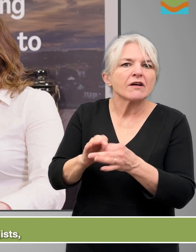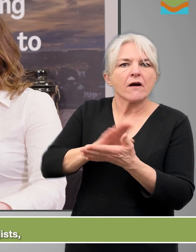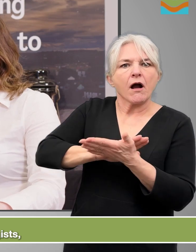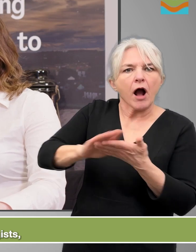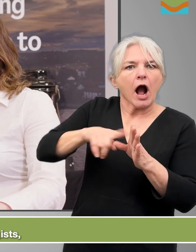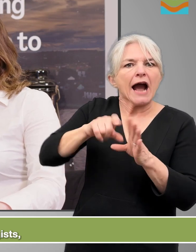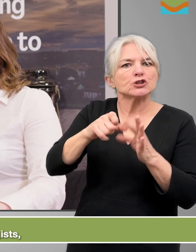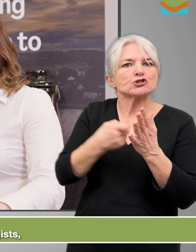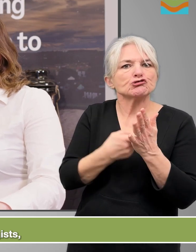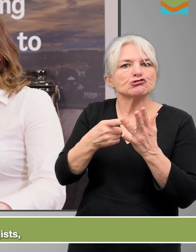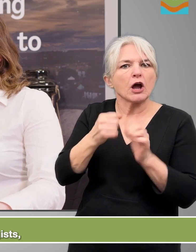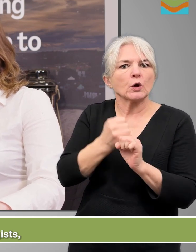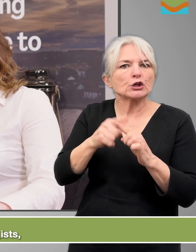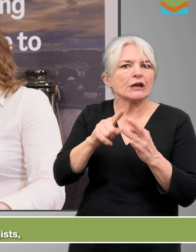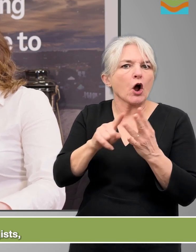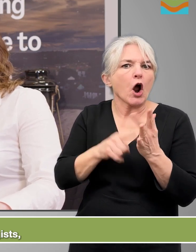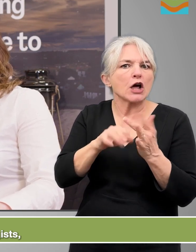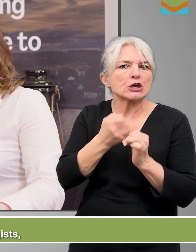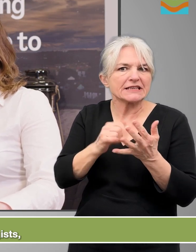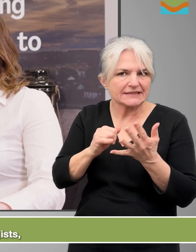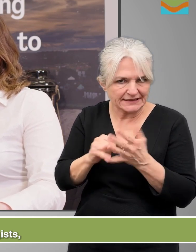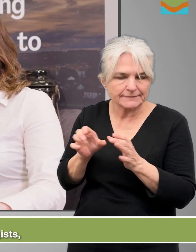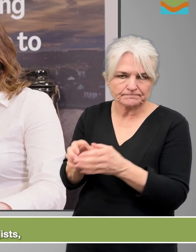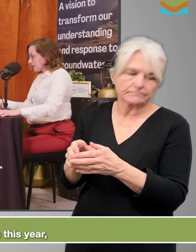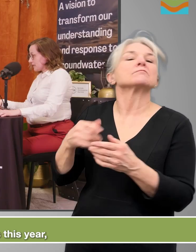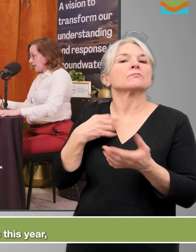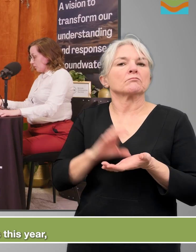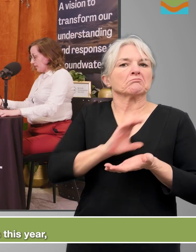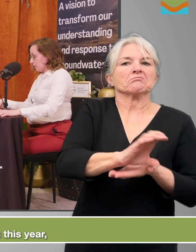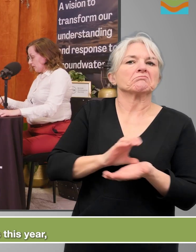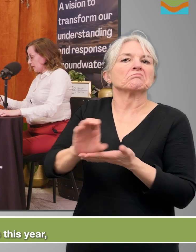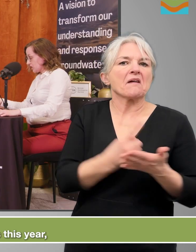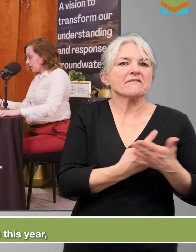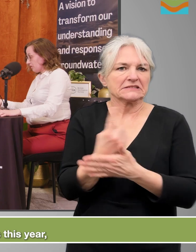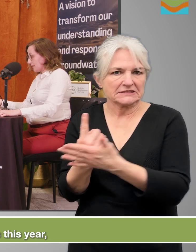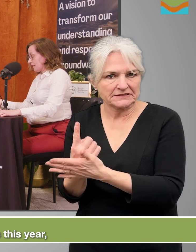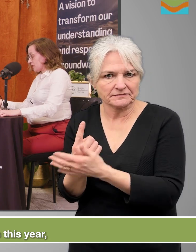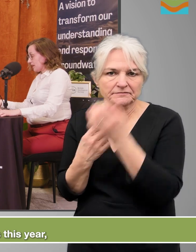So the International Association of Hydrogeologists, and we're sponsoring two events this year,